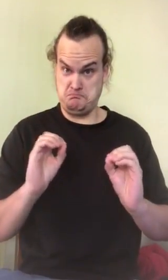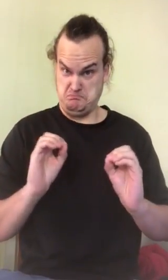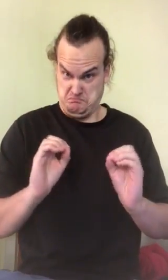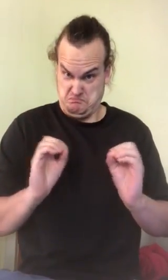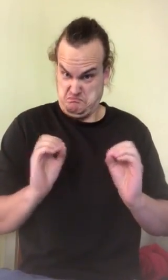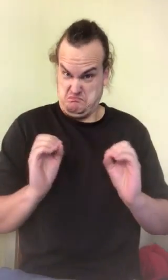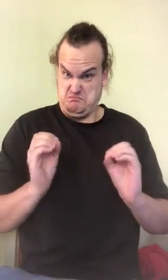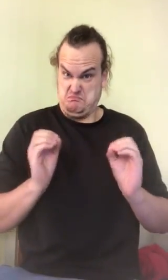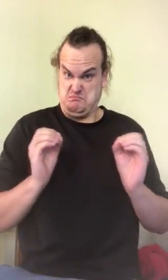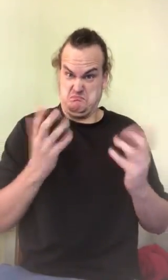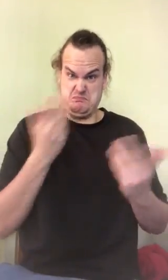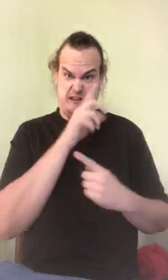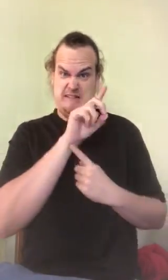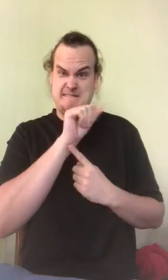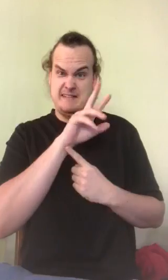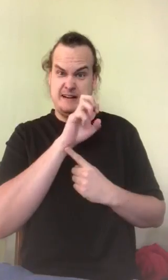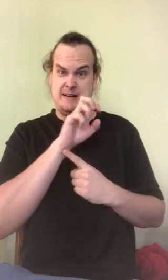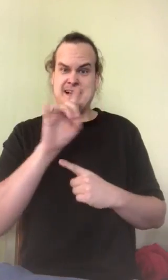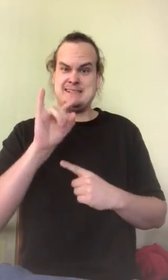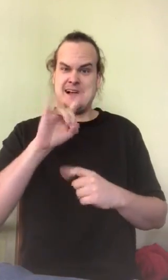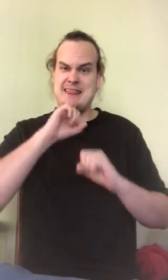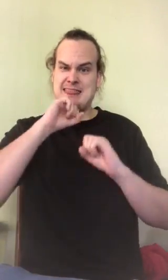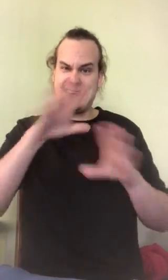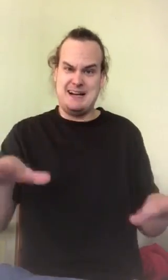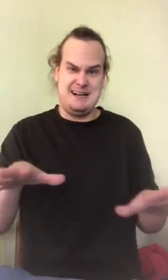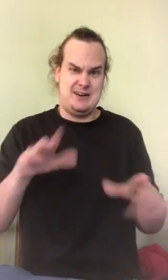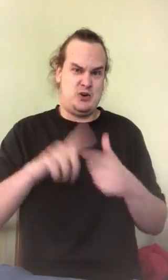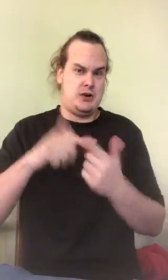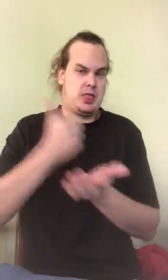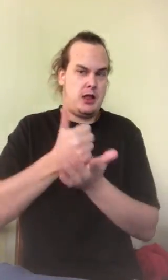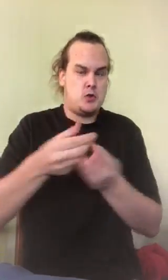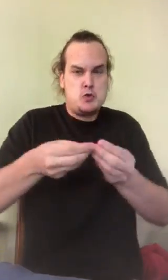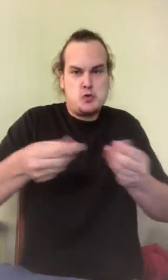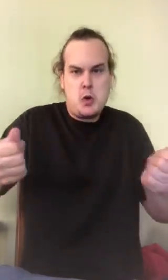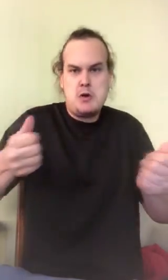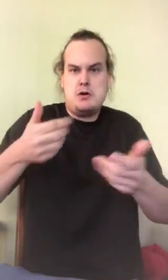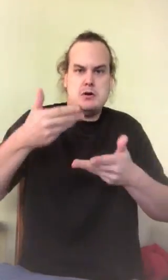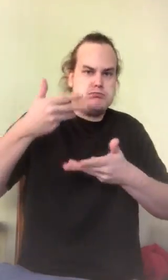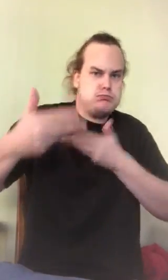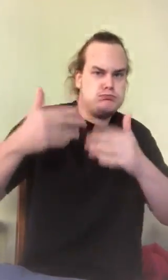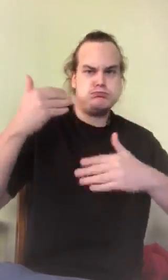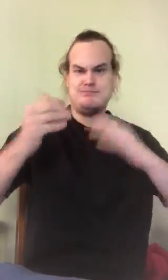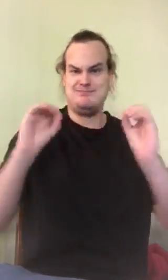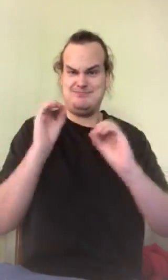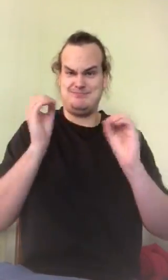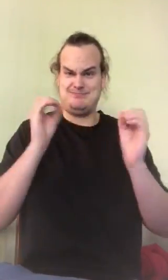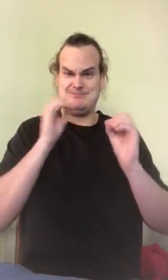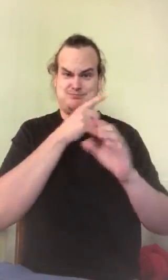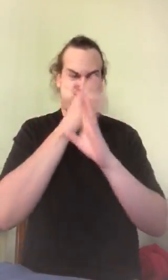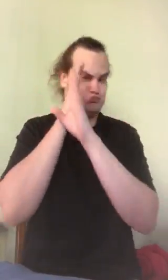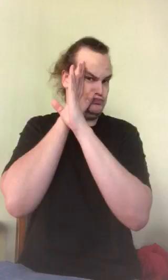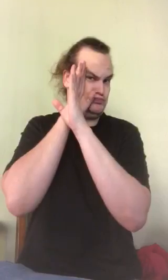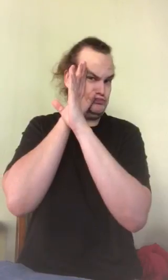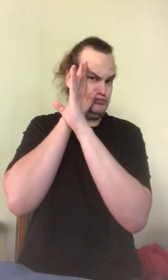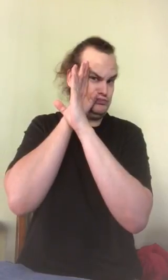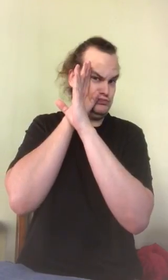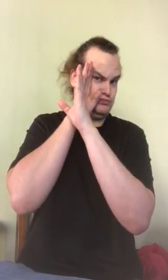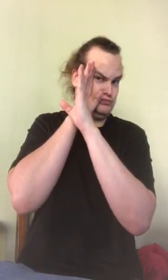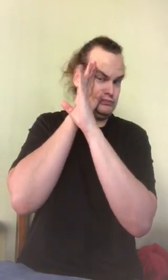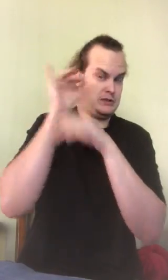Nothing at all Dave did nothing to Help with the situation, to solve and process this Nothing at all, He choose to ignore